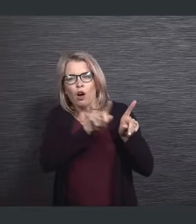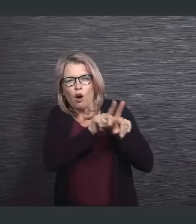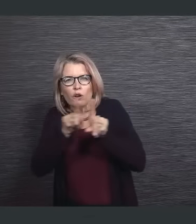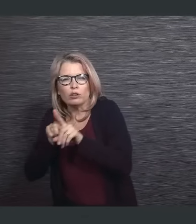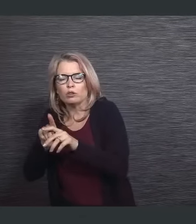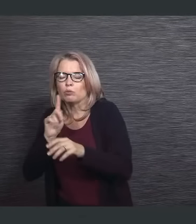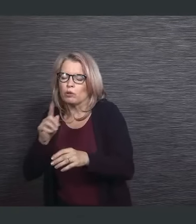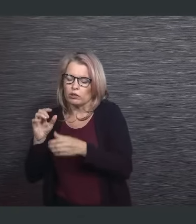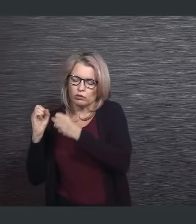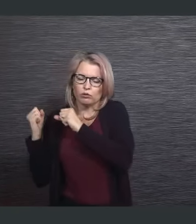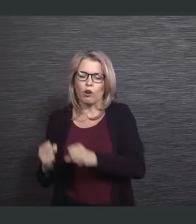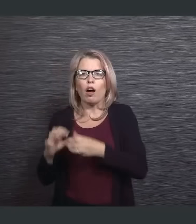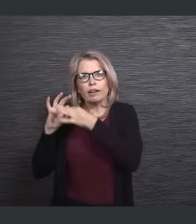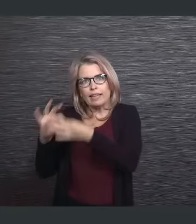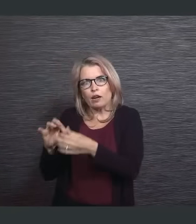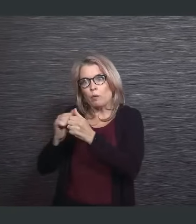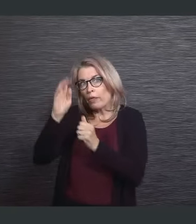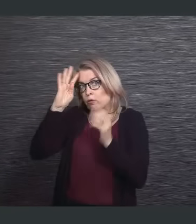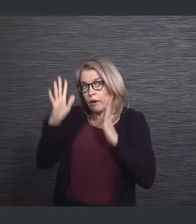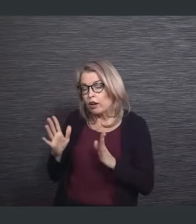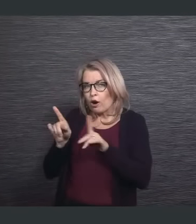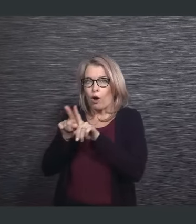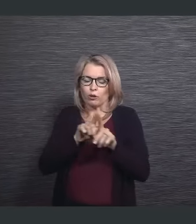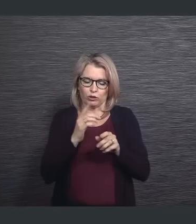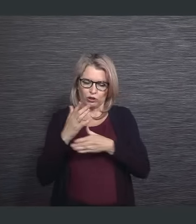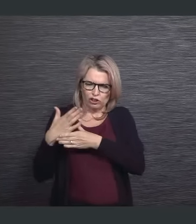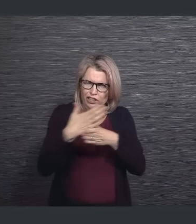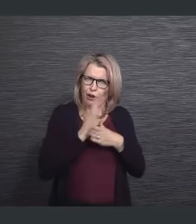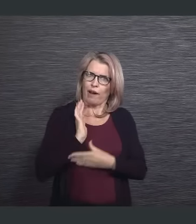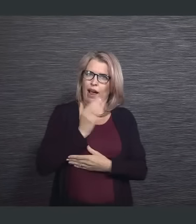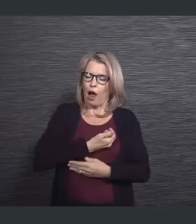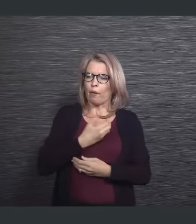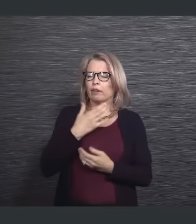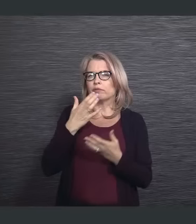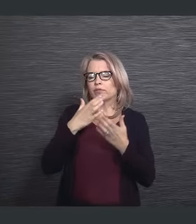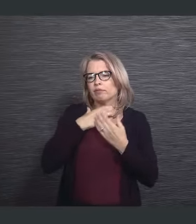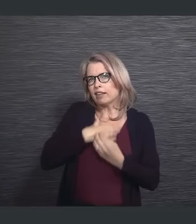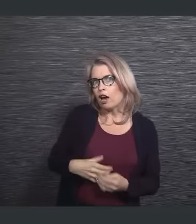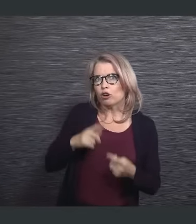with creators who share our desire to fill the world with emotion.